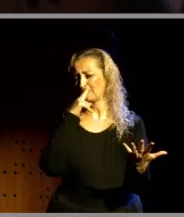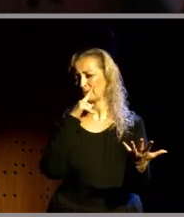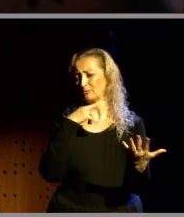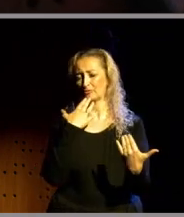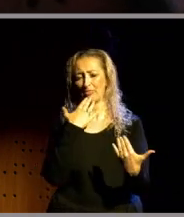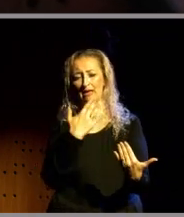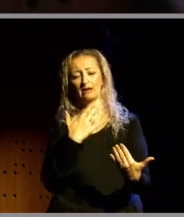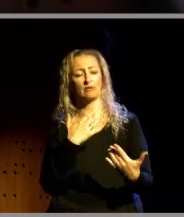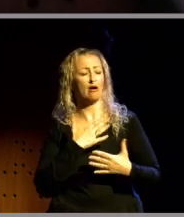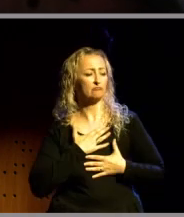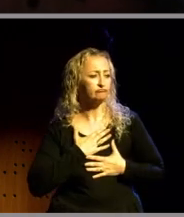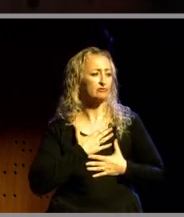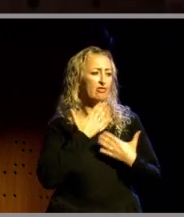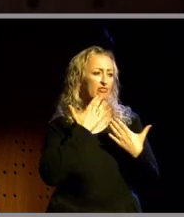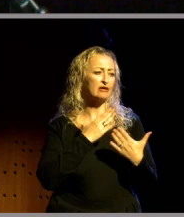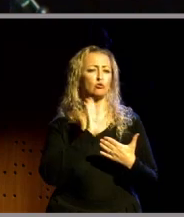from the bottom of my heart thank you.